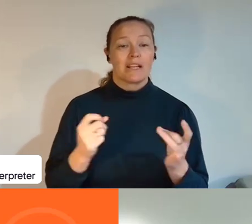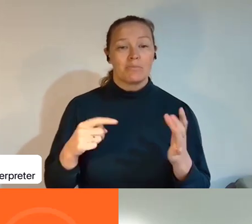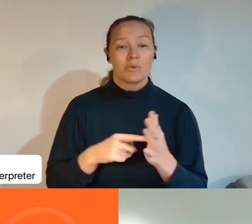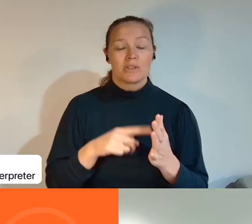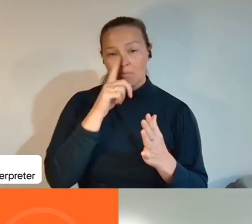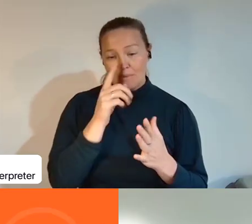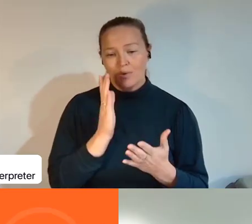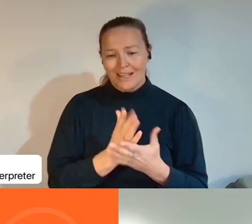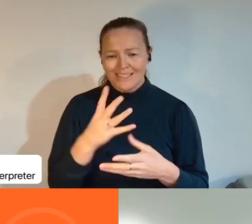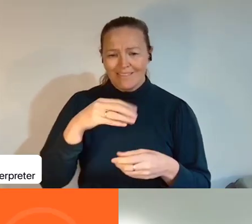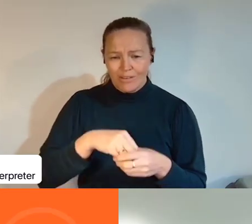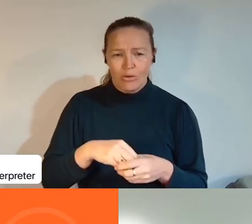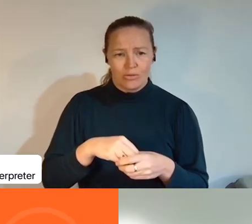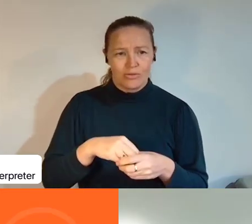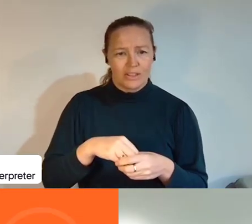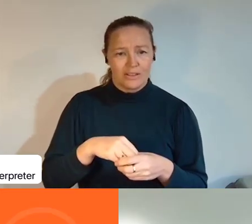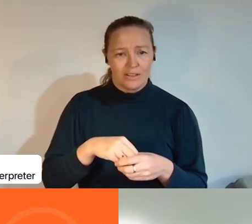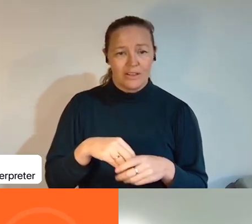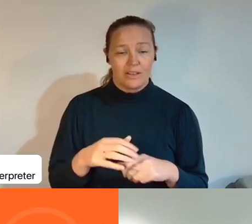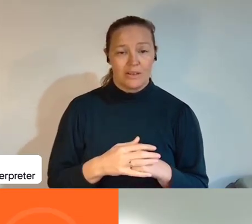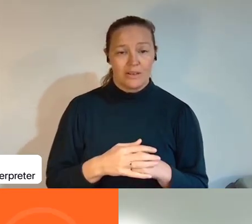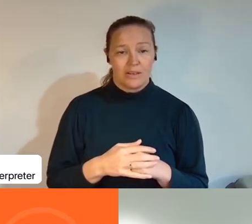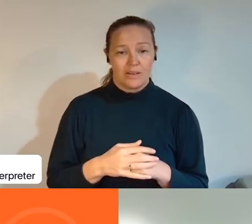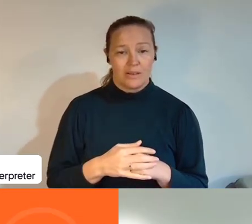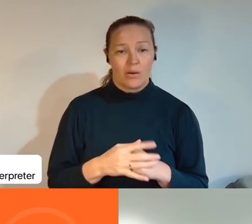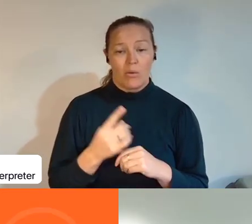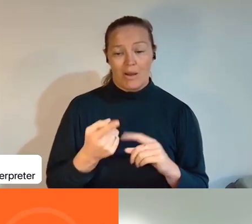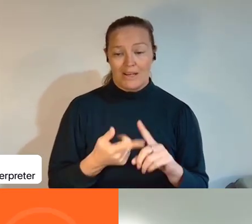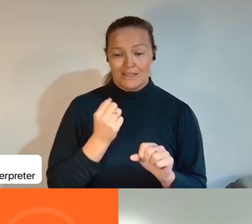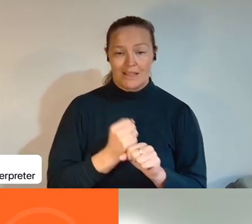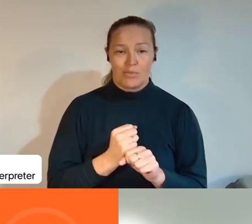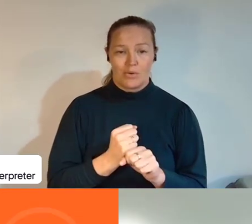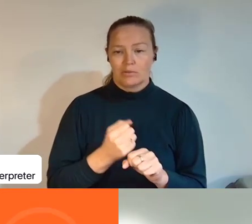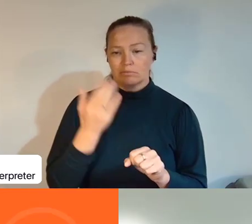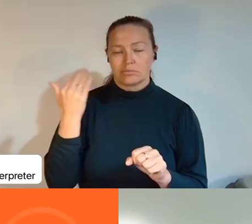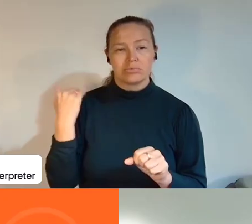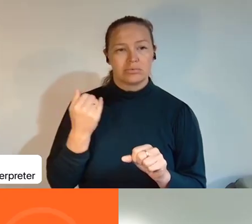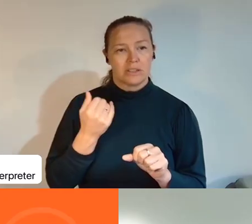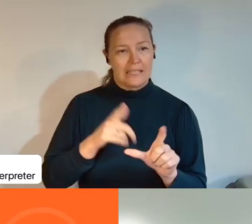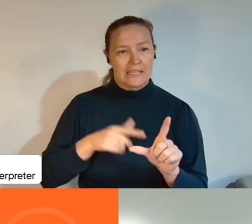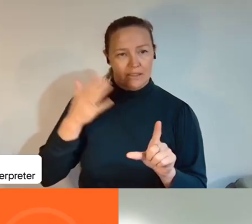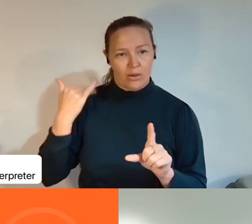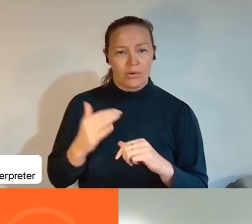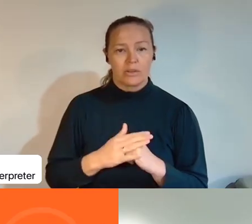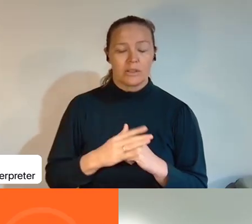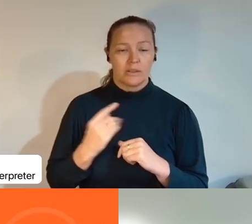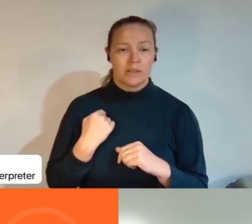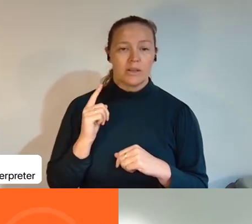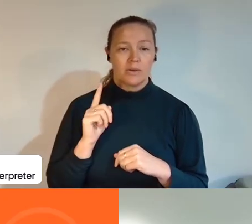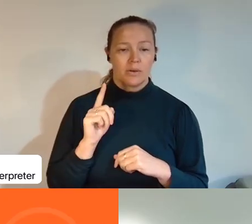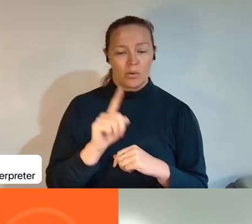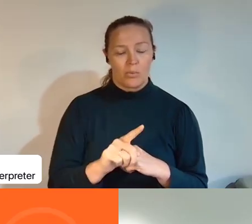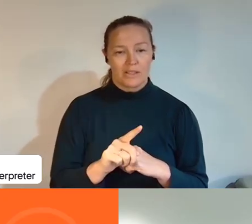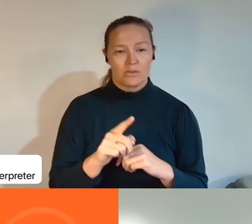in things. Like, I had an example quite a number of years ago when I went to an IDEA Services day